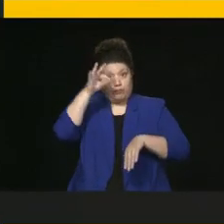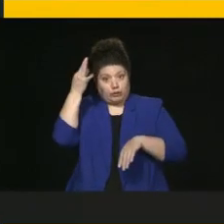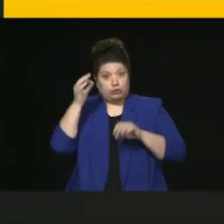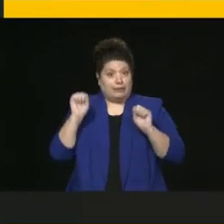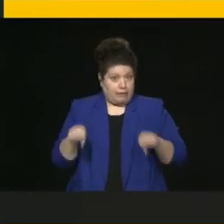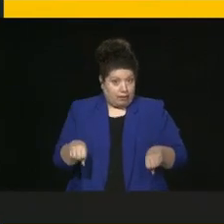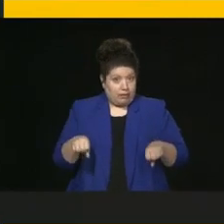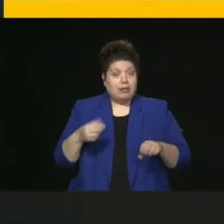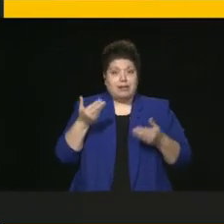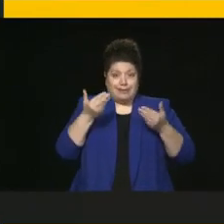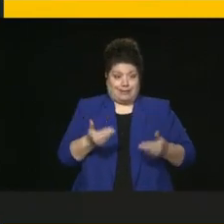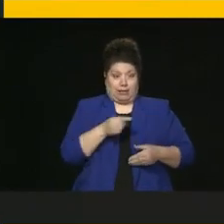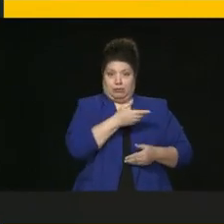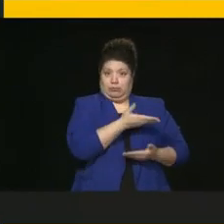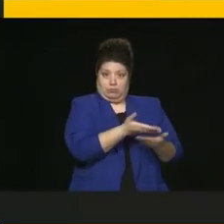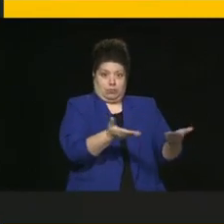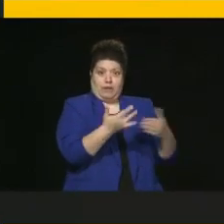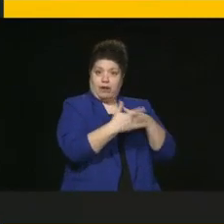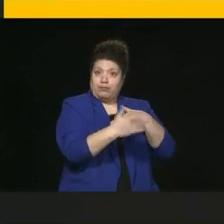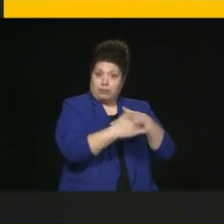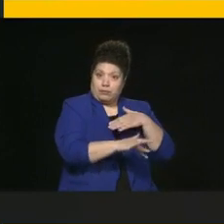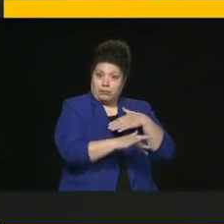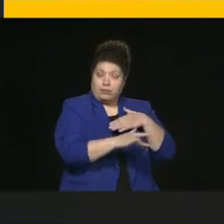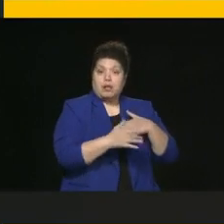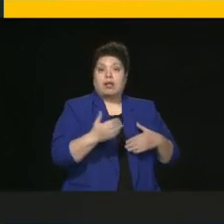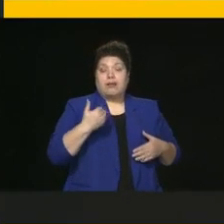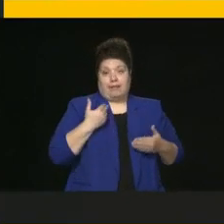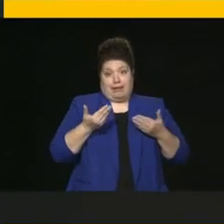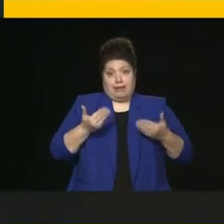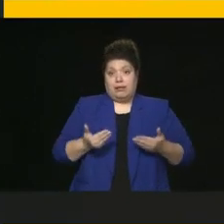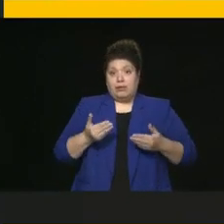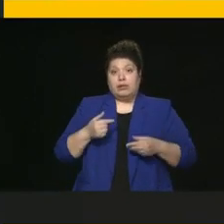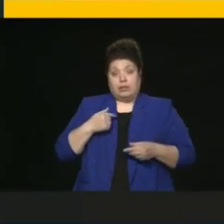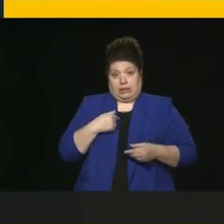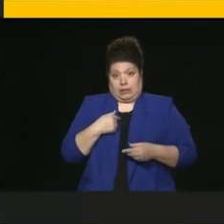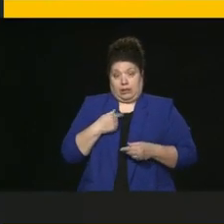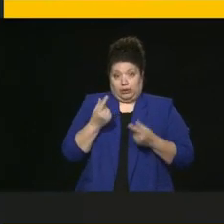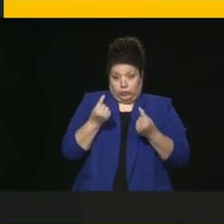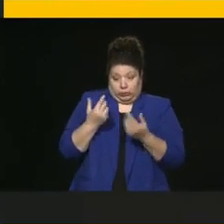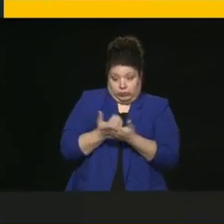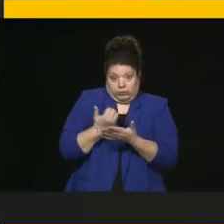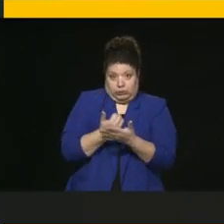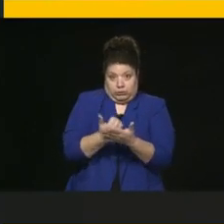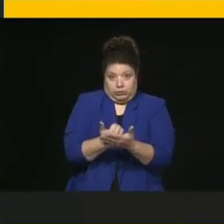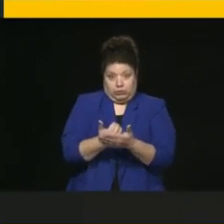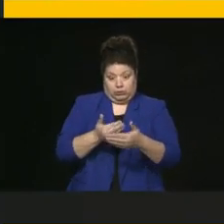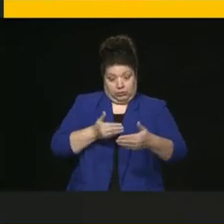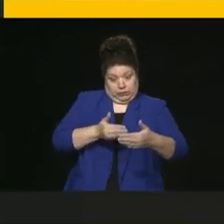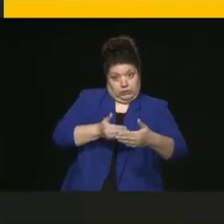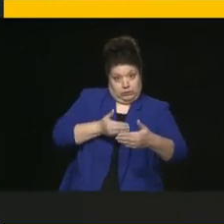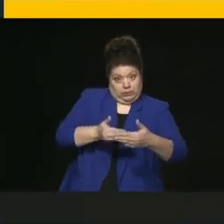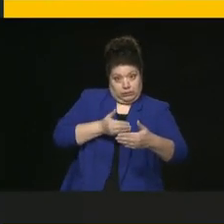LANGUAGES. SO THAT WORK IS HAPPENING RIGHT NOW. I THINK THERE IS TWO STAGES. THERE IS A SHORT-TERM STAGE